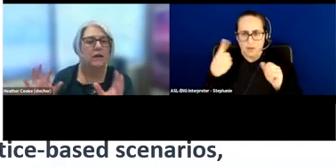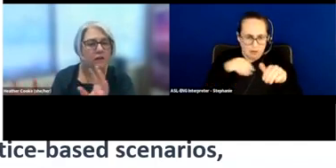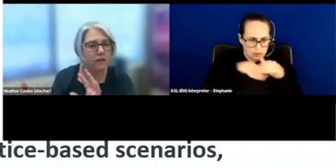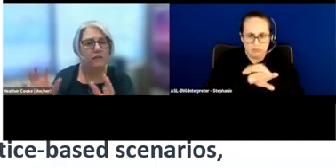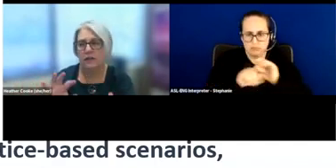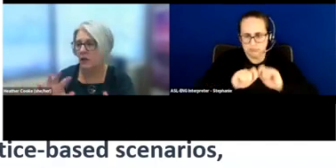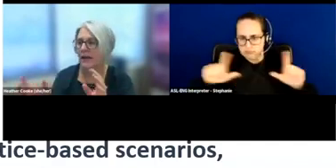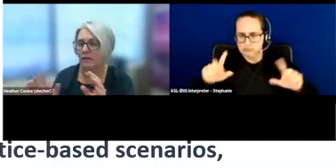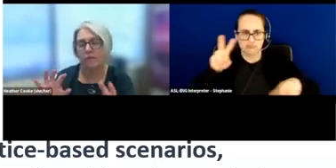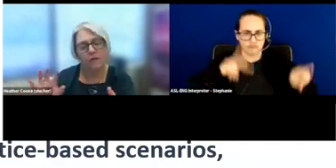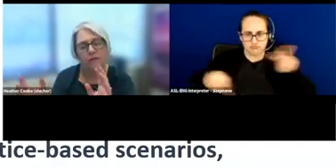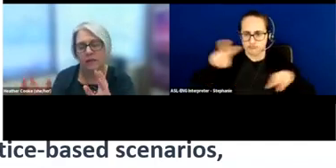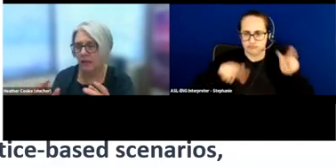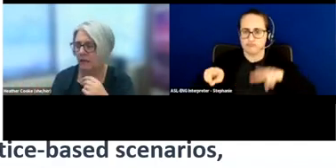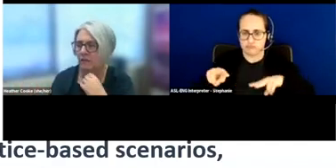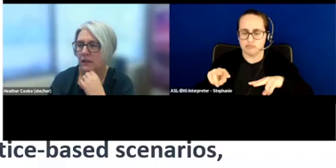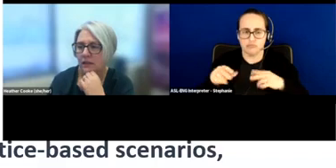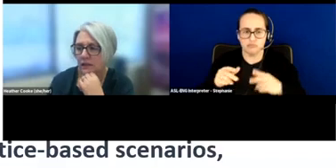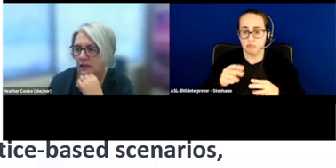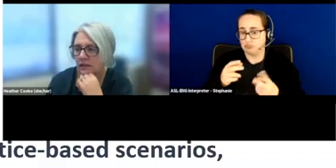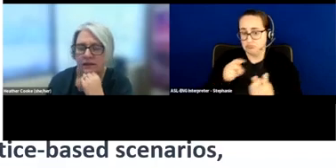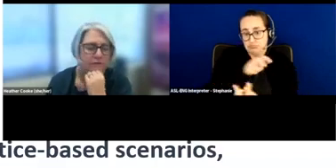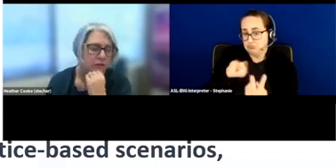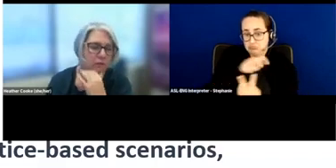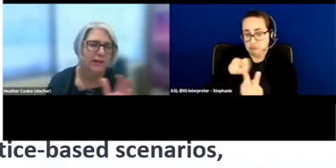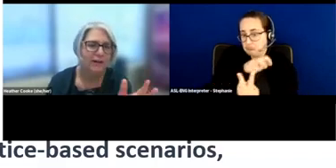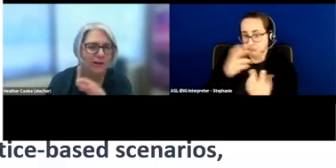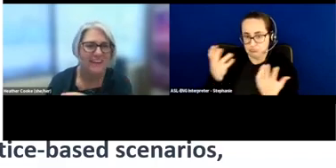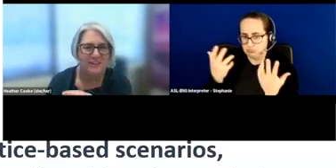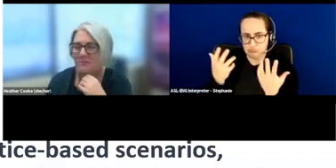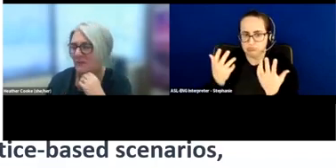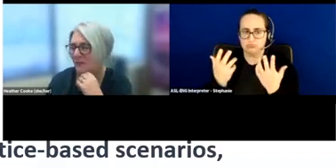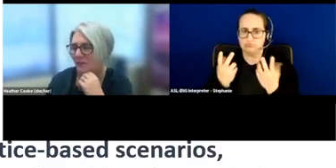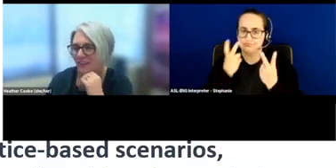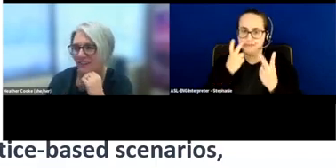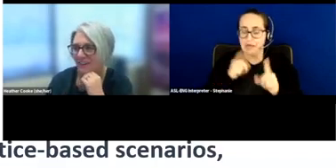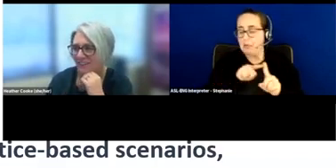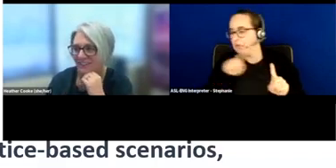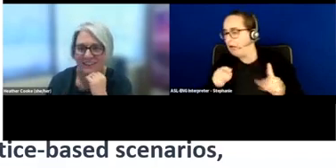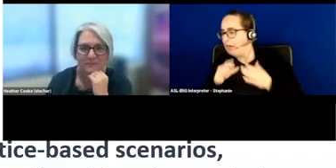certainly go back and forth and and see have a look at what what the other group of folks are are seeing.